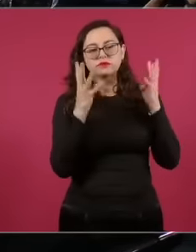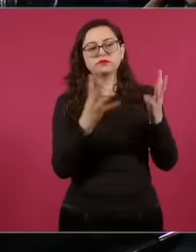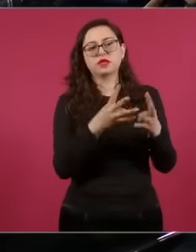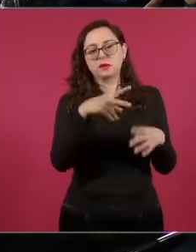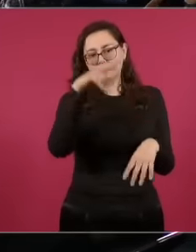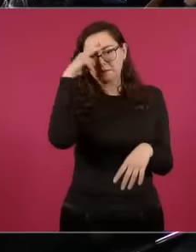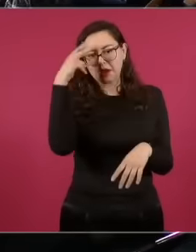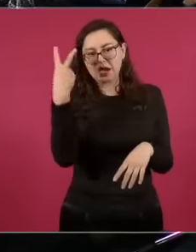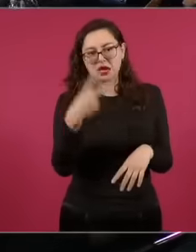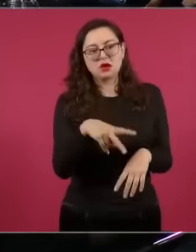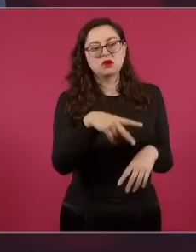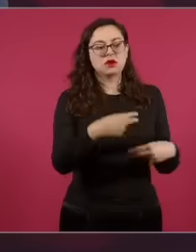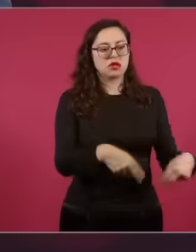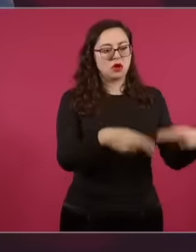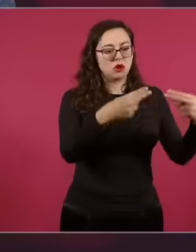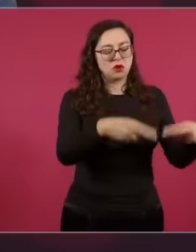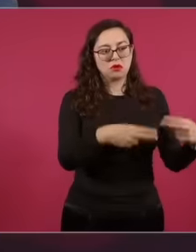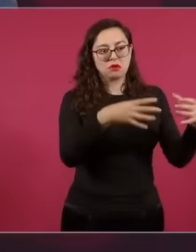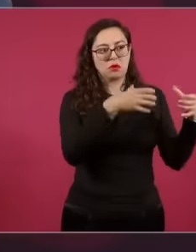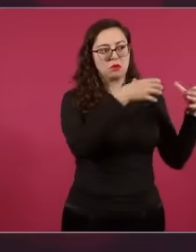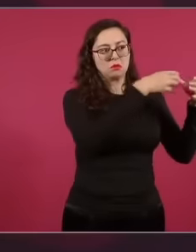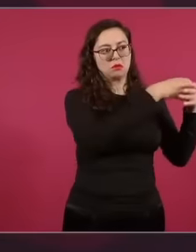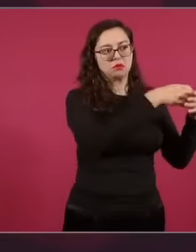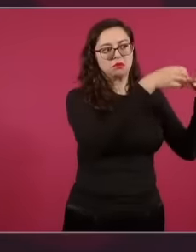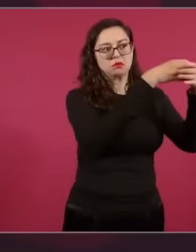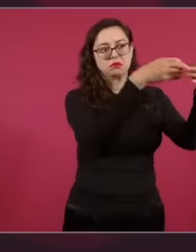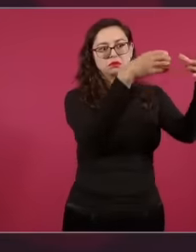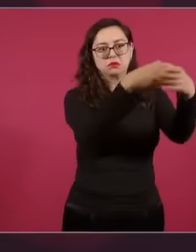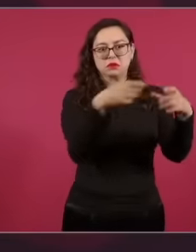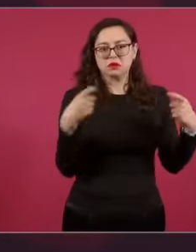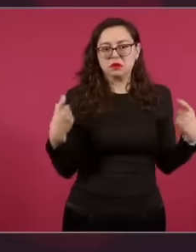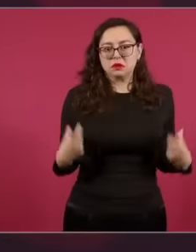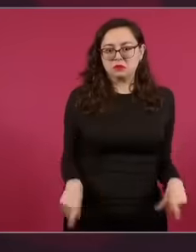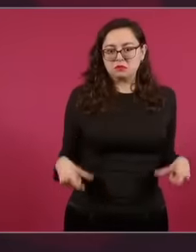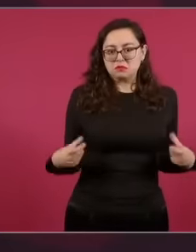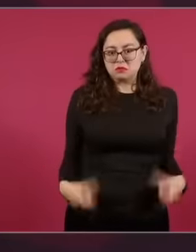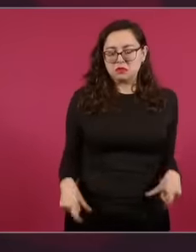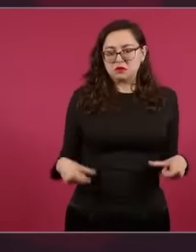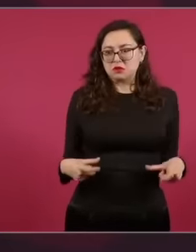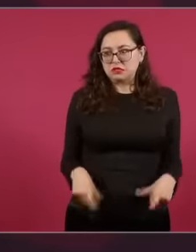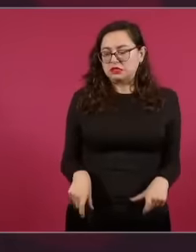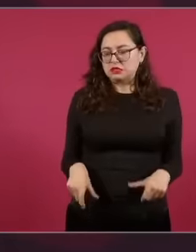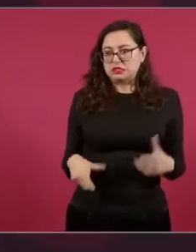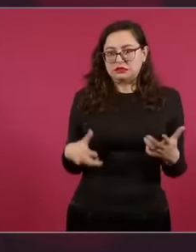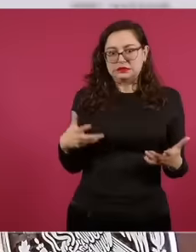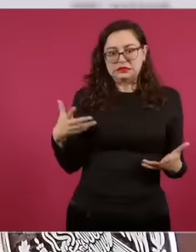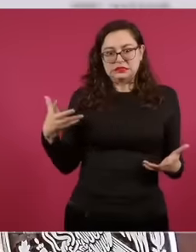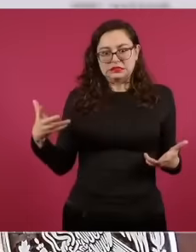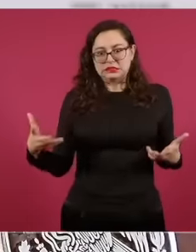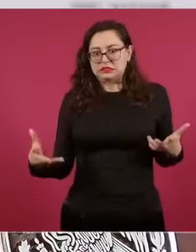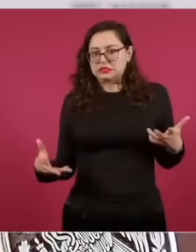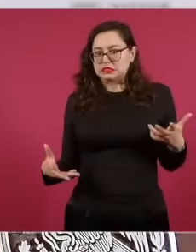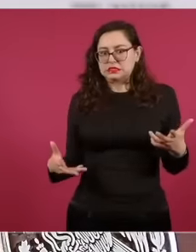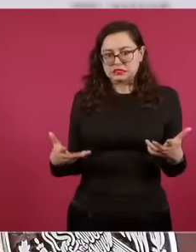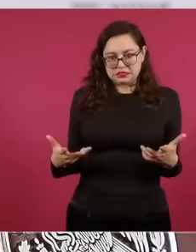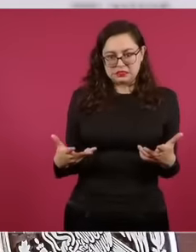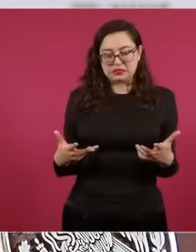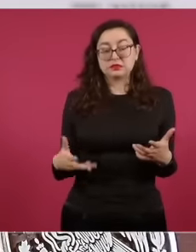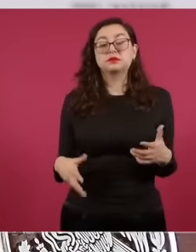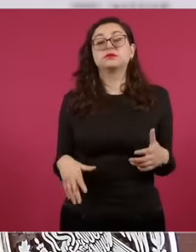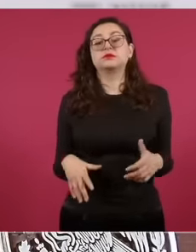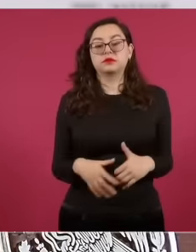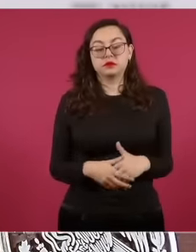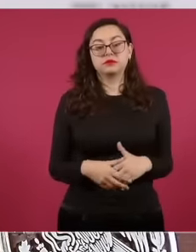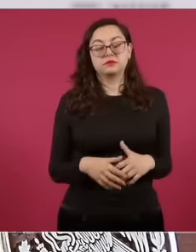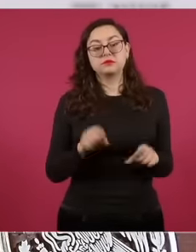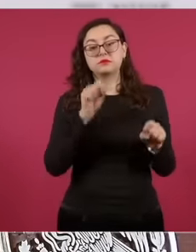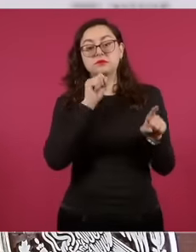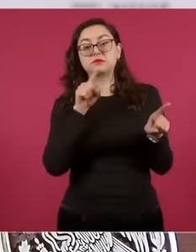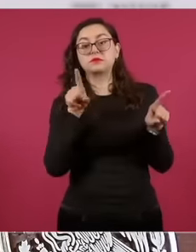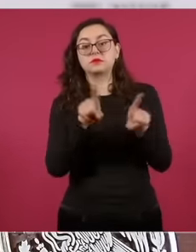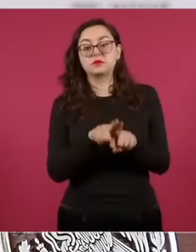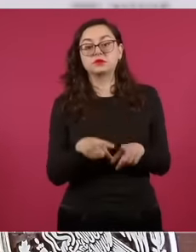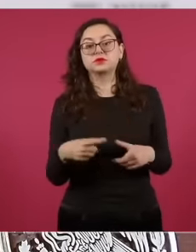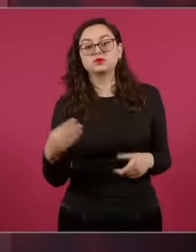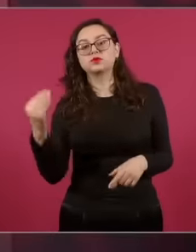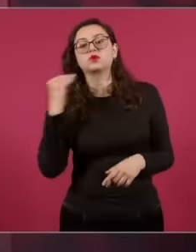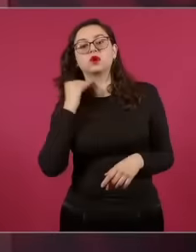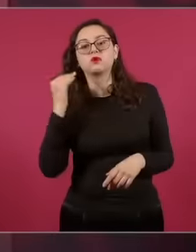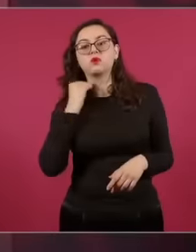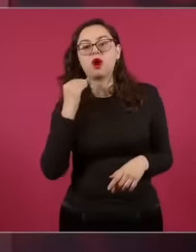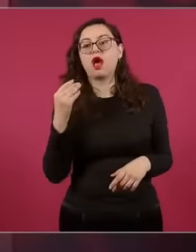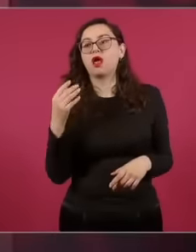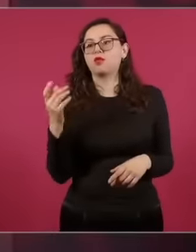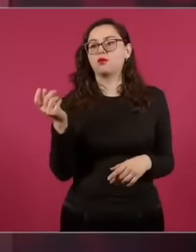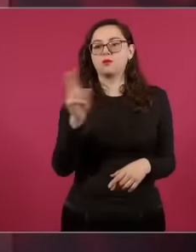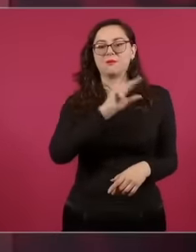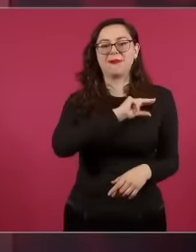the leaders, of course, those who have the large tax offices to not pay